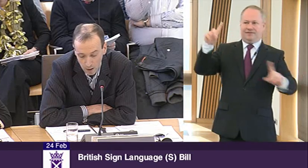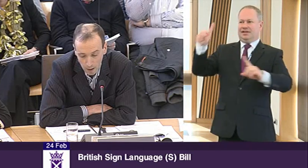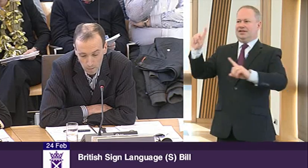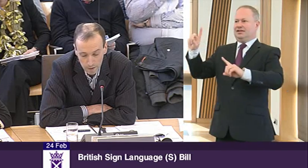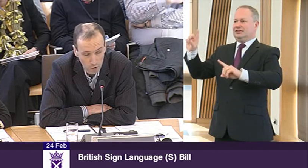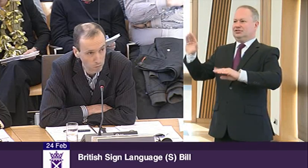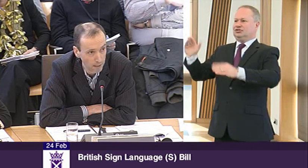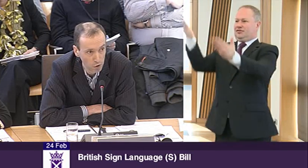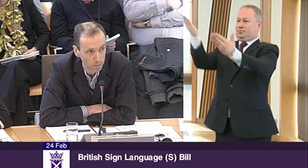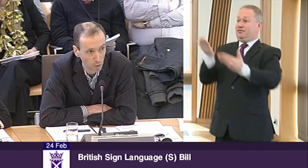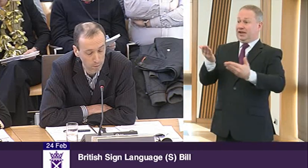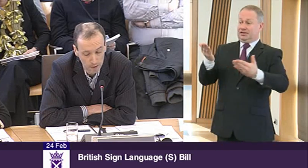a way as possible.